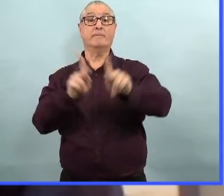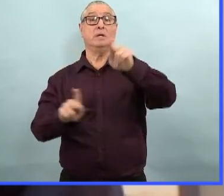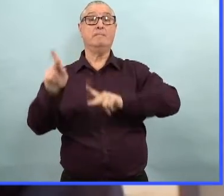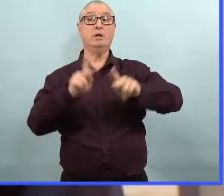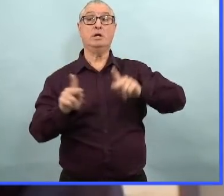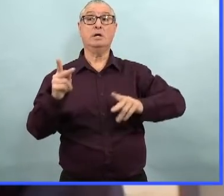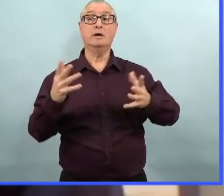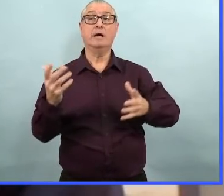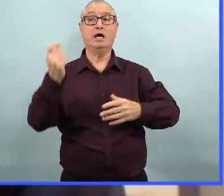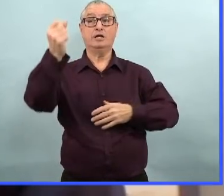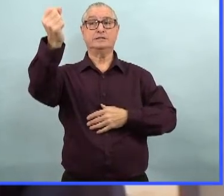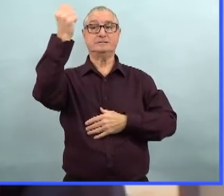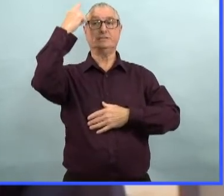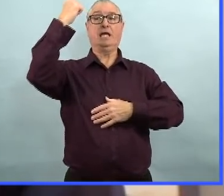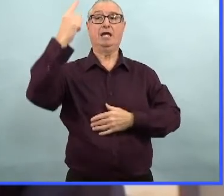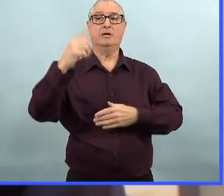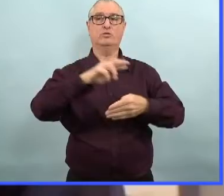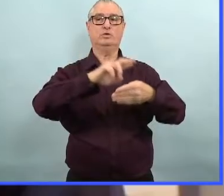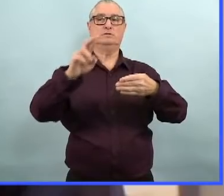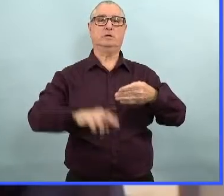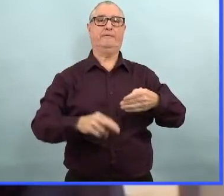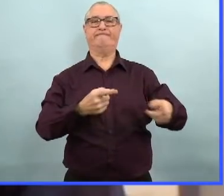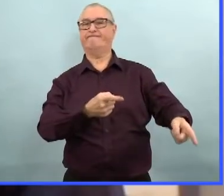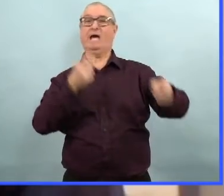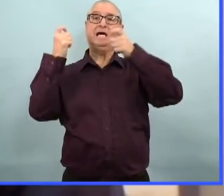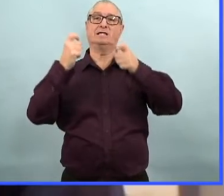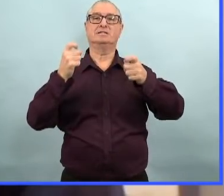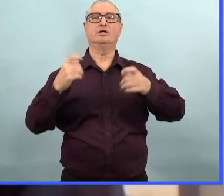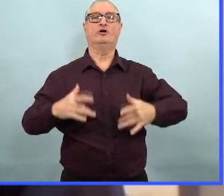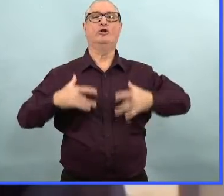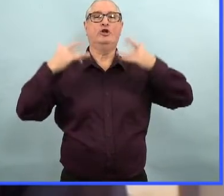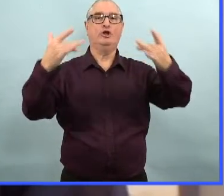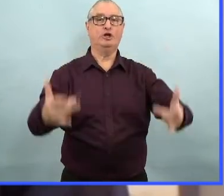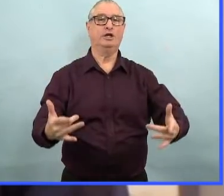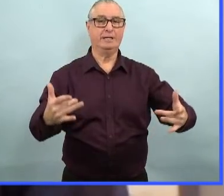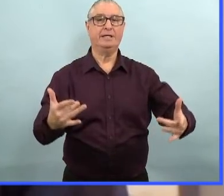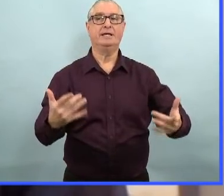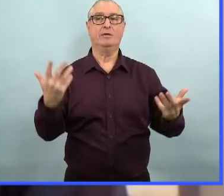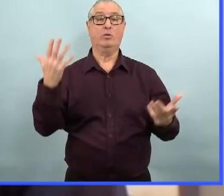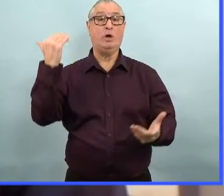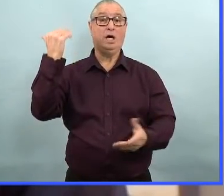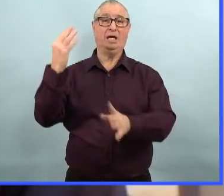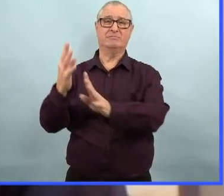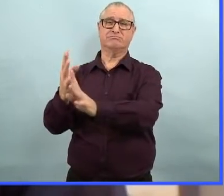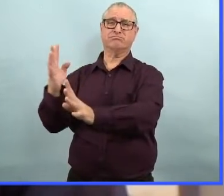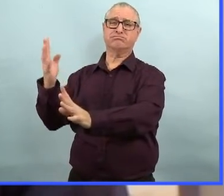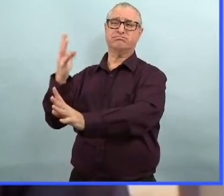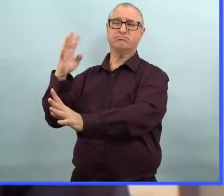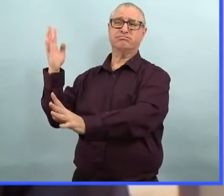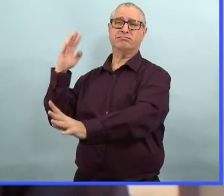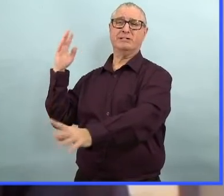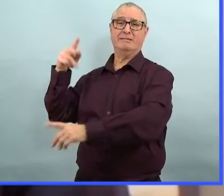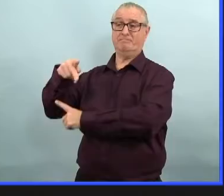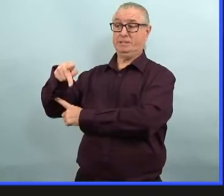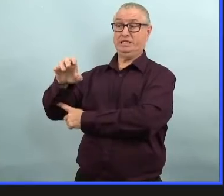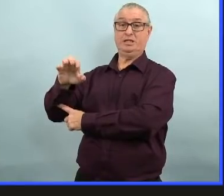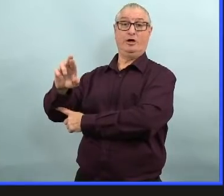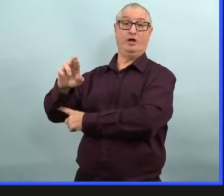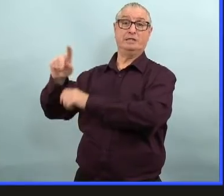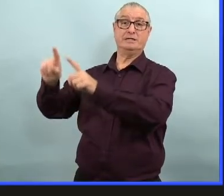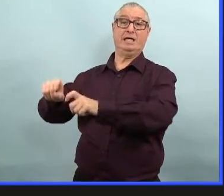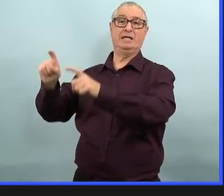we've definitely ramped up the the availability of the rapid tests at those sites dr russon what